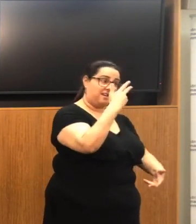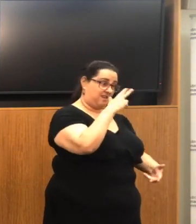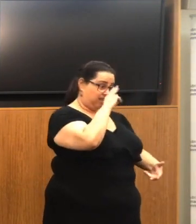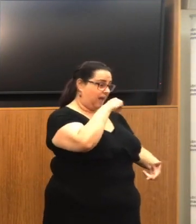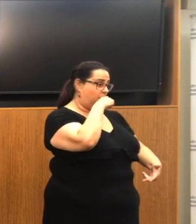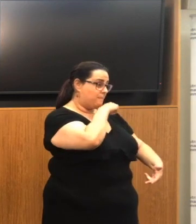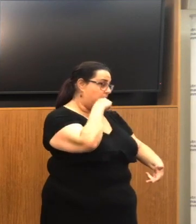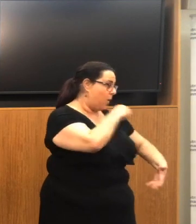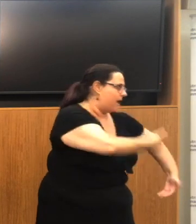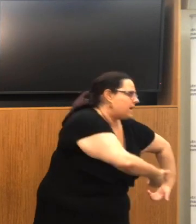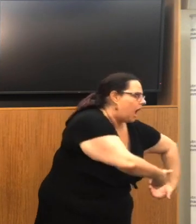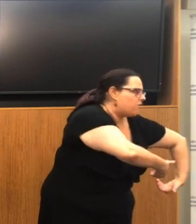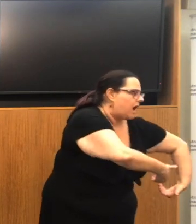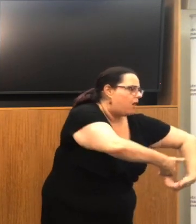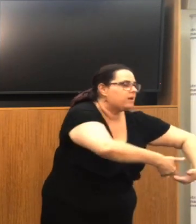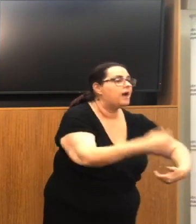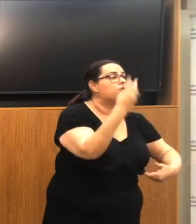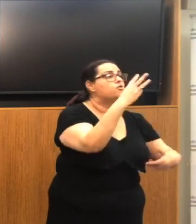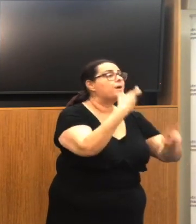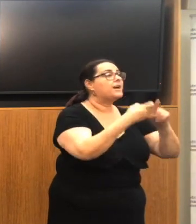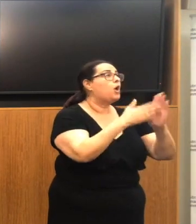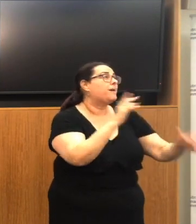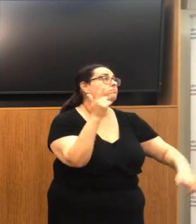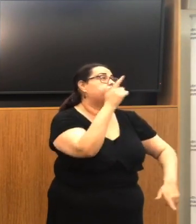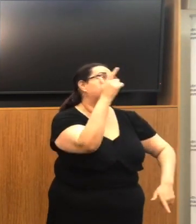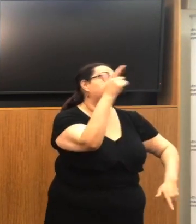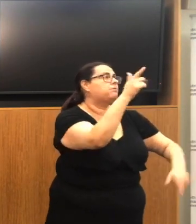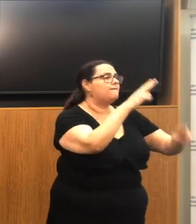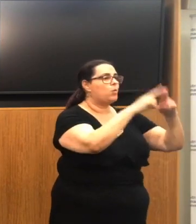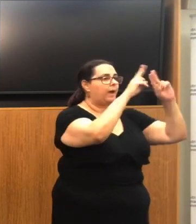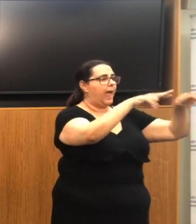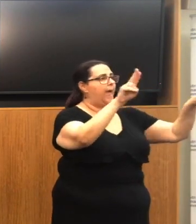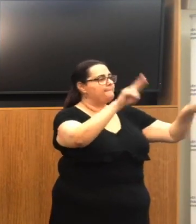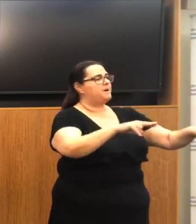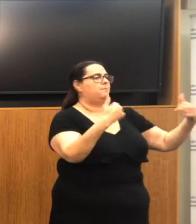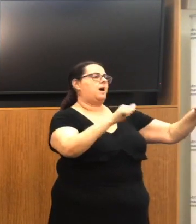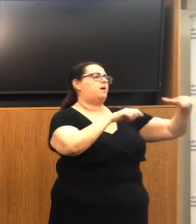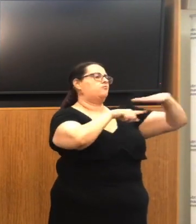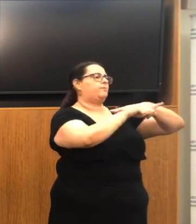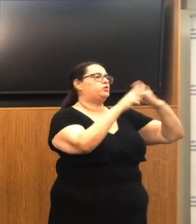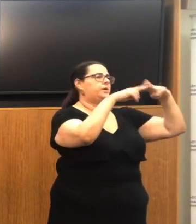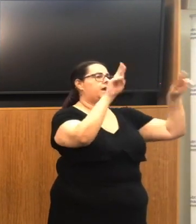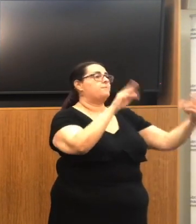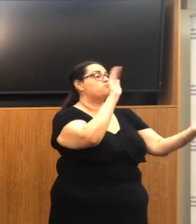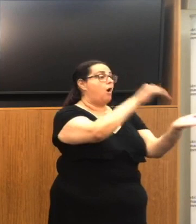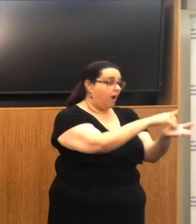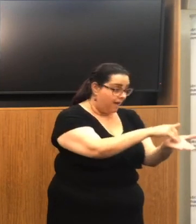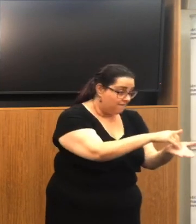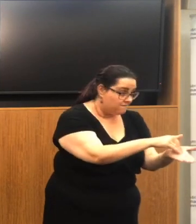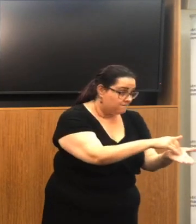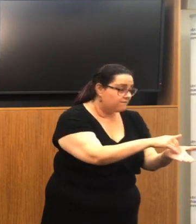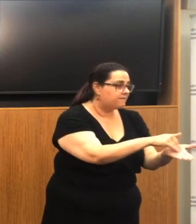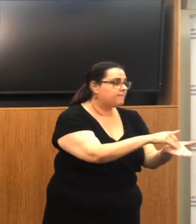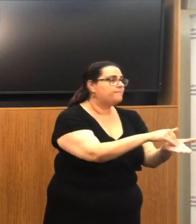about three kilometers to the camp for internally displaced people, but once at the camp, it wasn't that Andi's